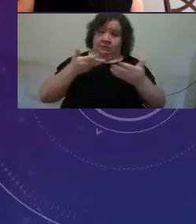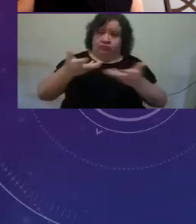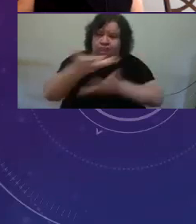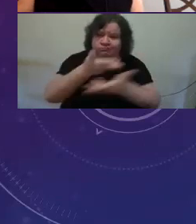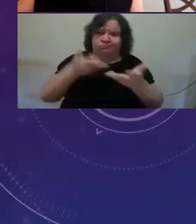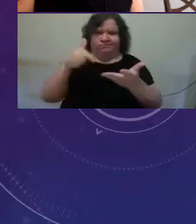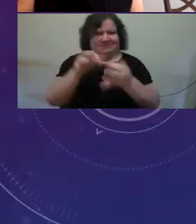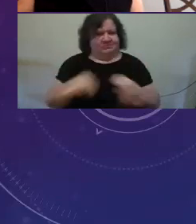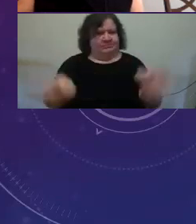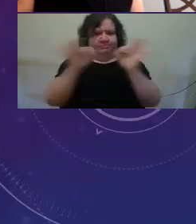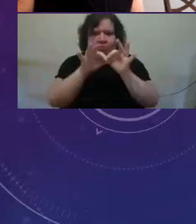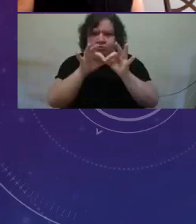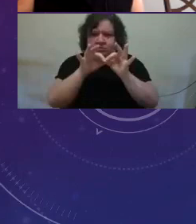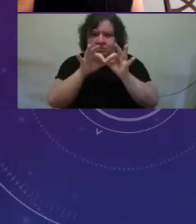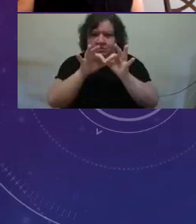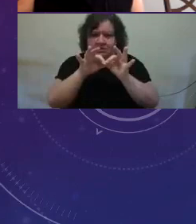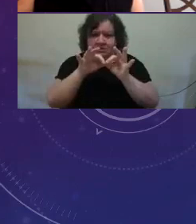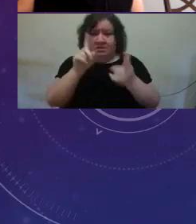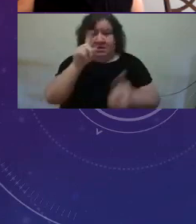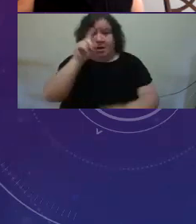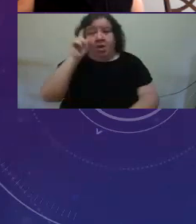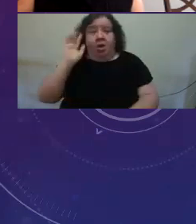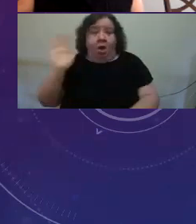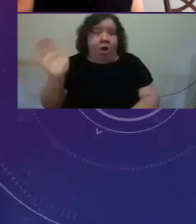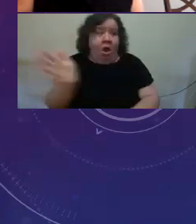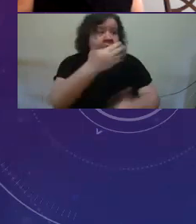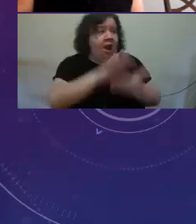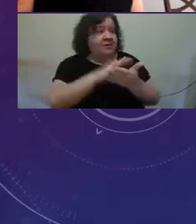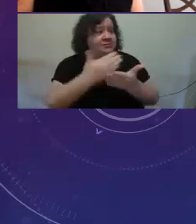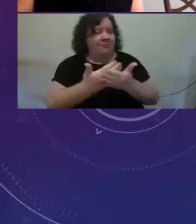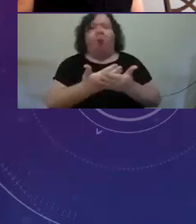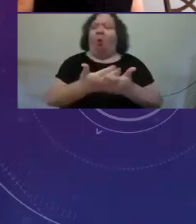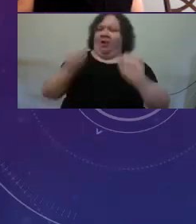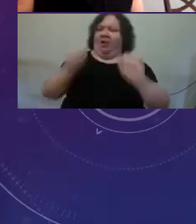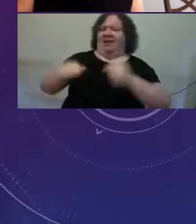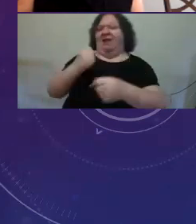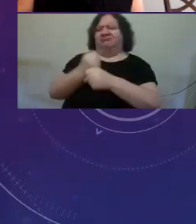interpretation so that is important to work with deaf organization who have